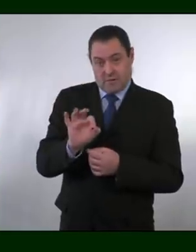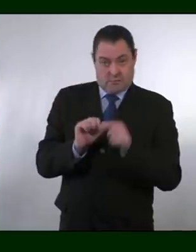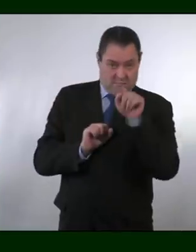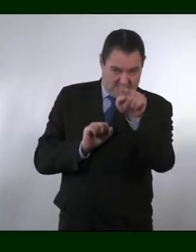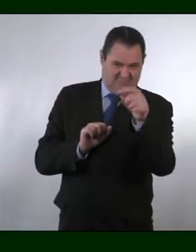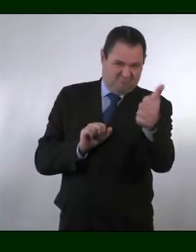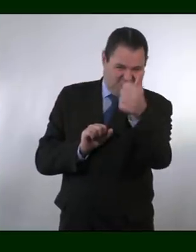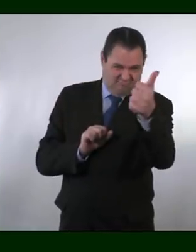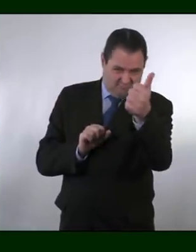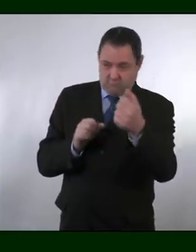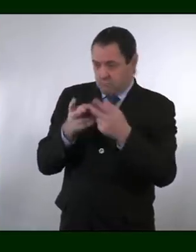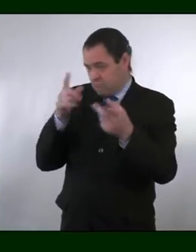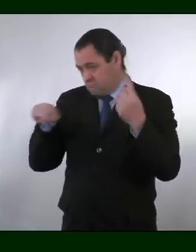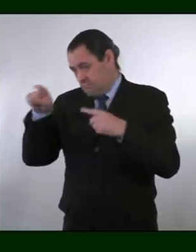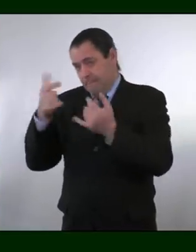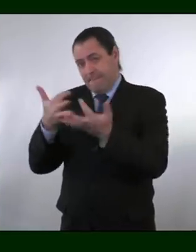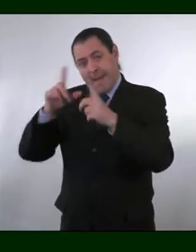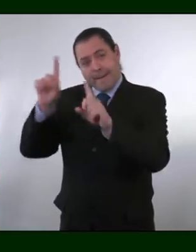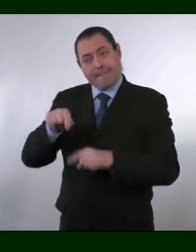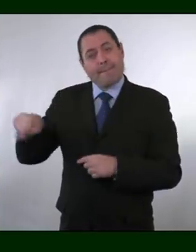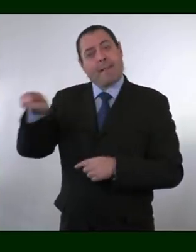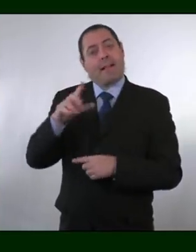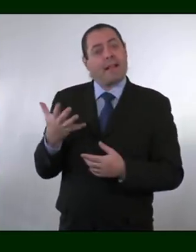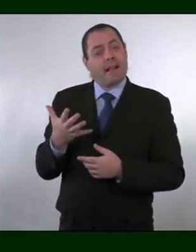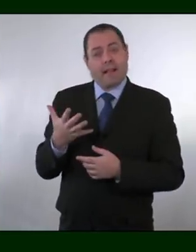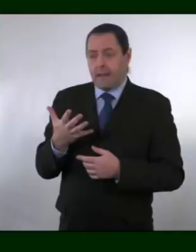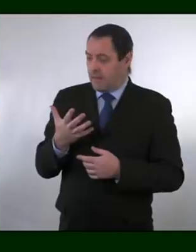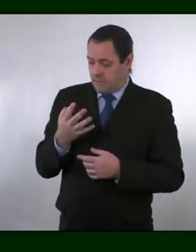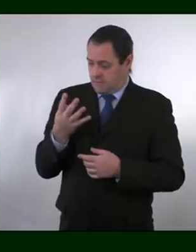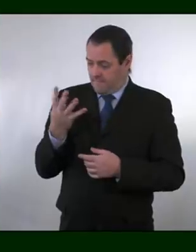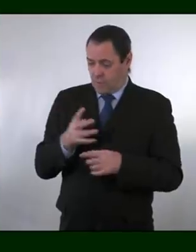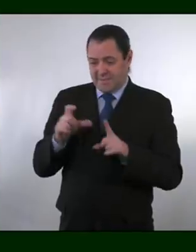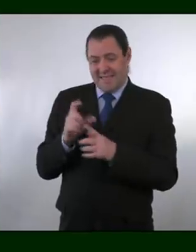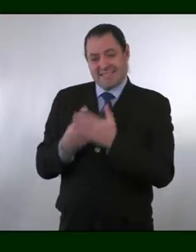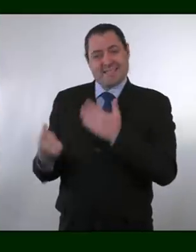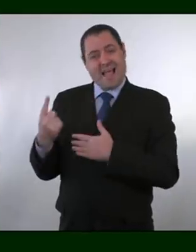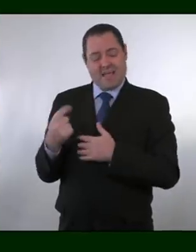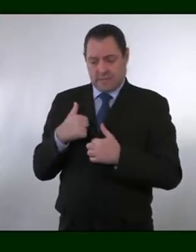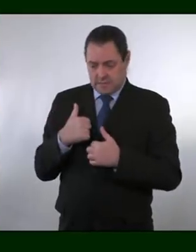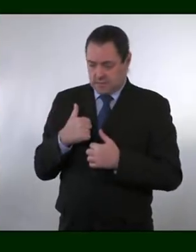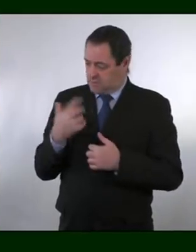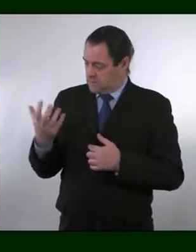across the country, all he had to rely on for the next 14 days was either statutory sick pay,